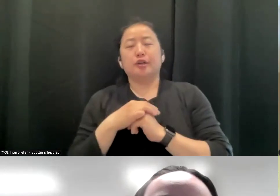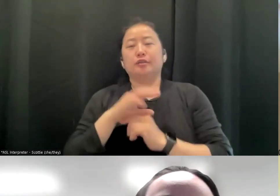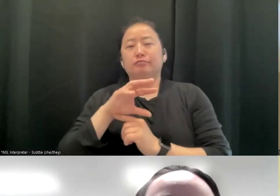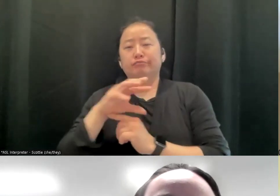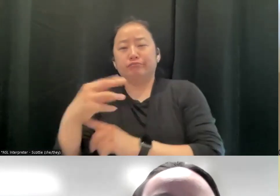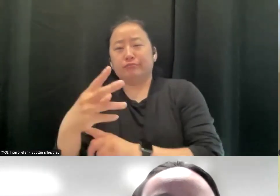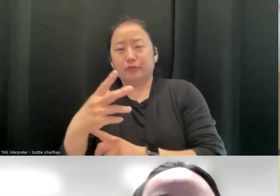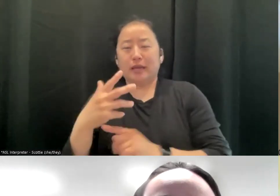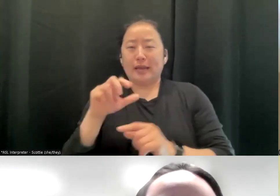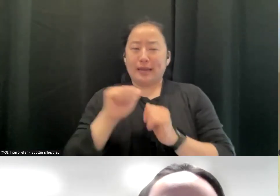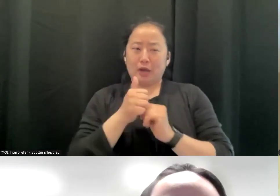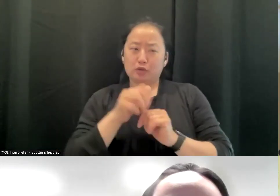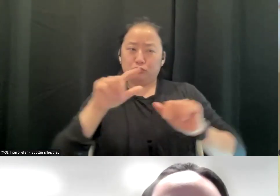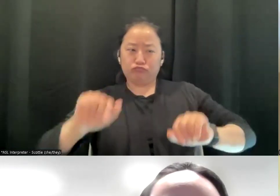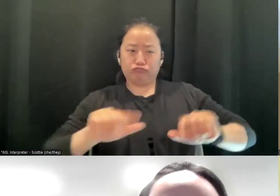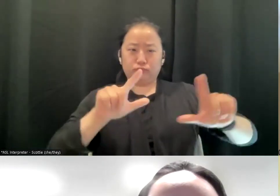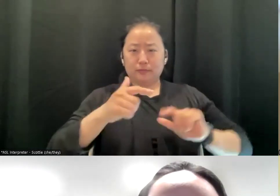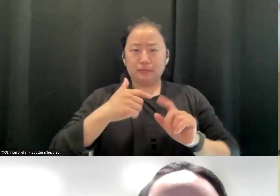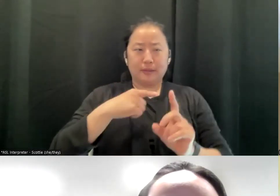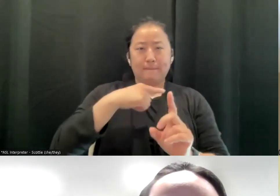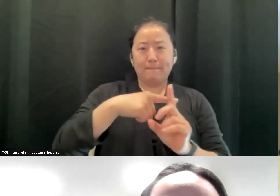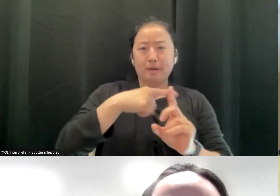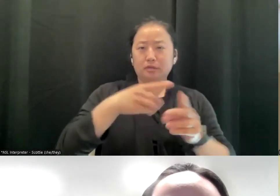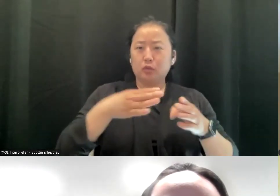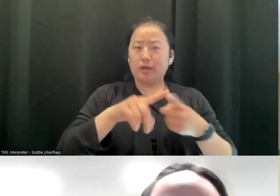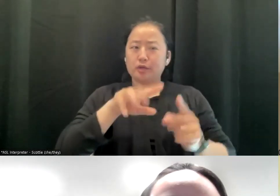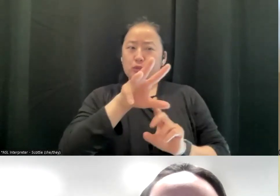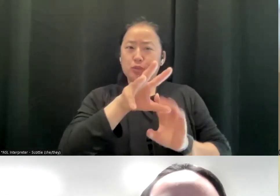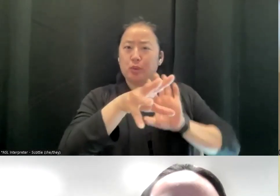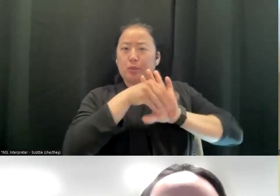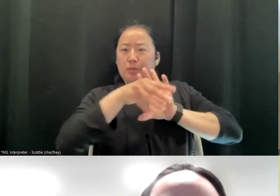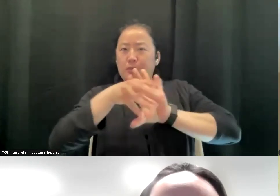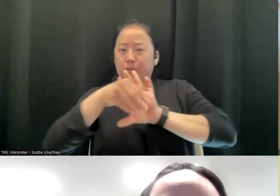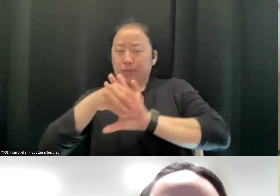disability in a very positive way and she does such an amazing job, so I would